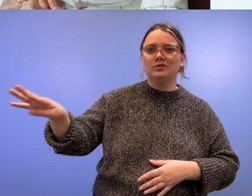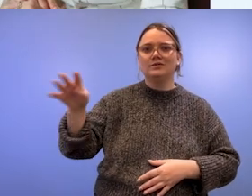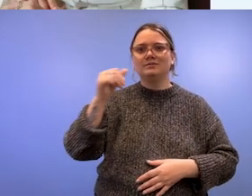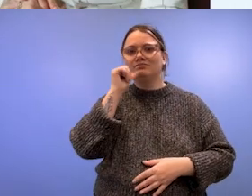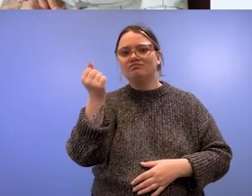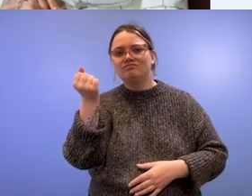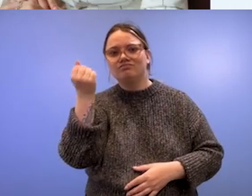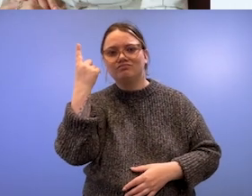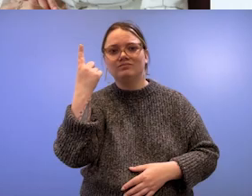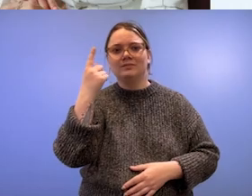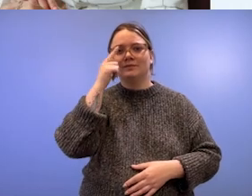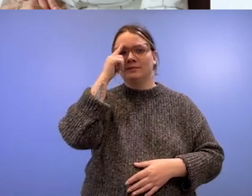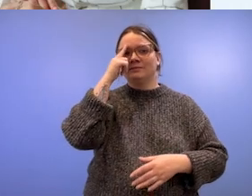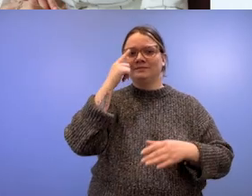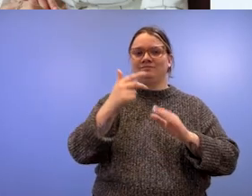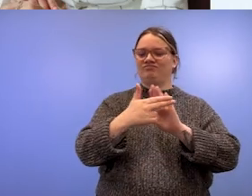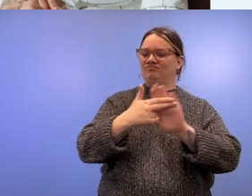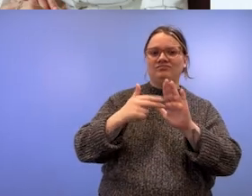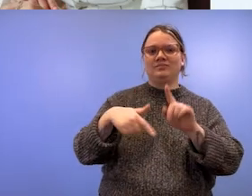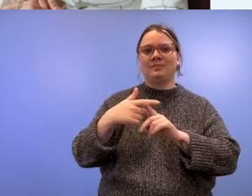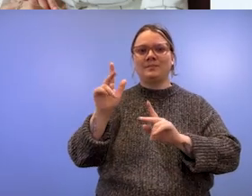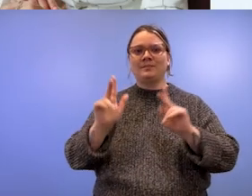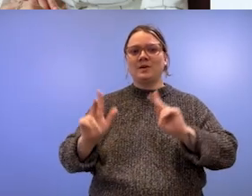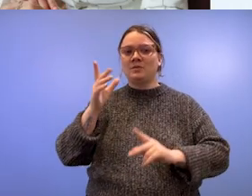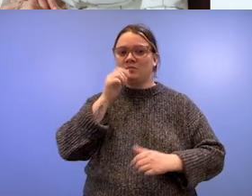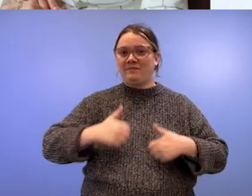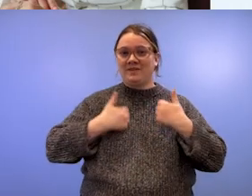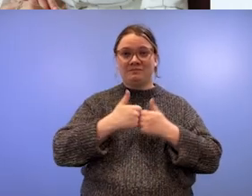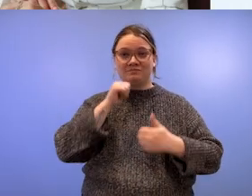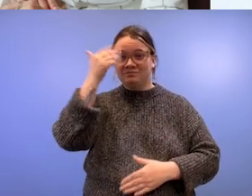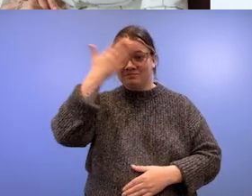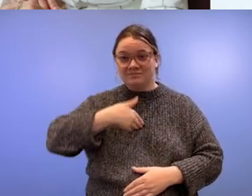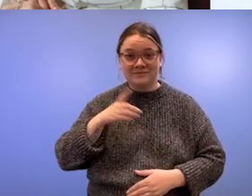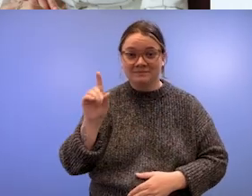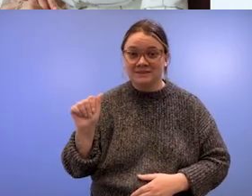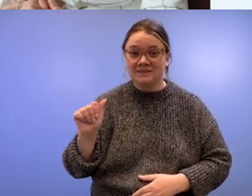and stigma about the experiences of people living with invisible disabilities. So it's important to